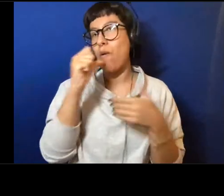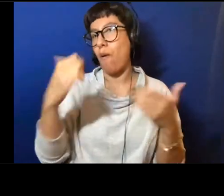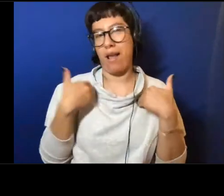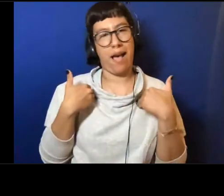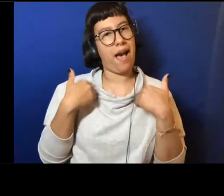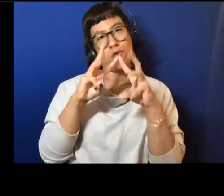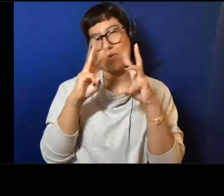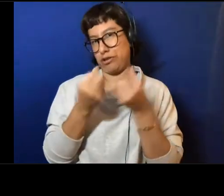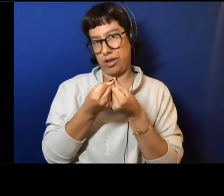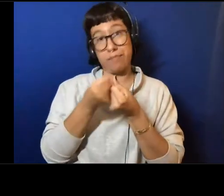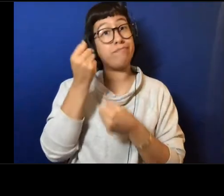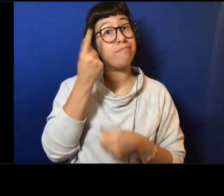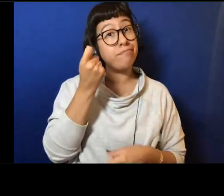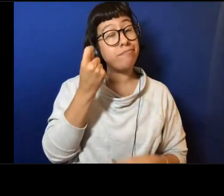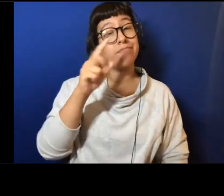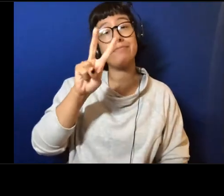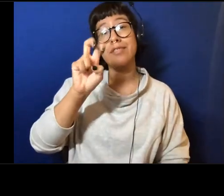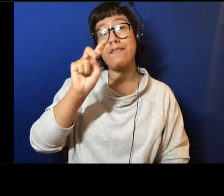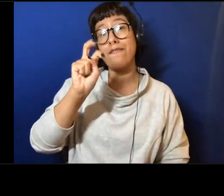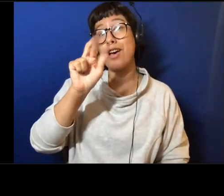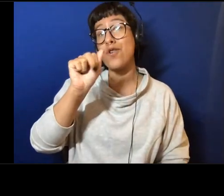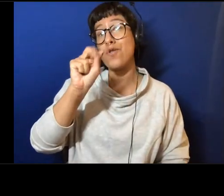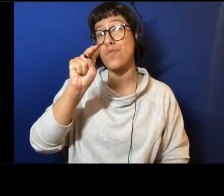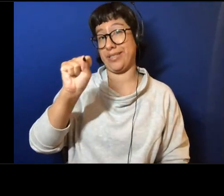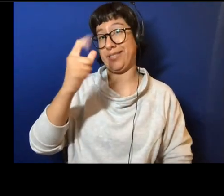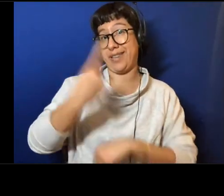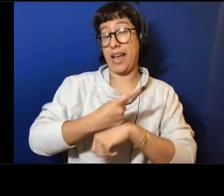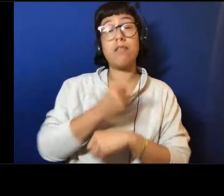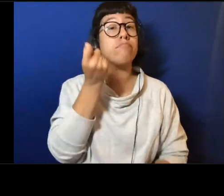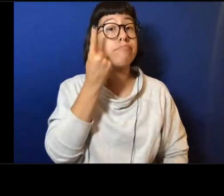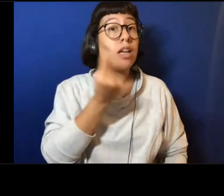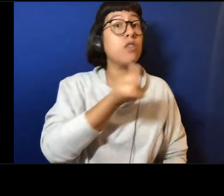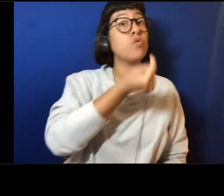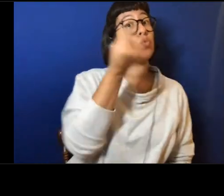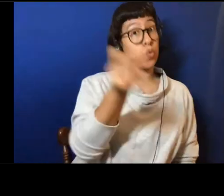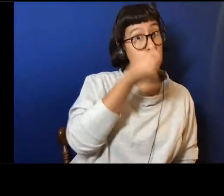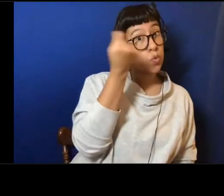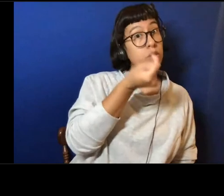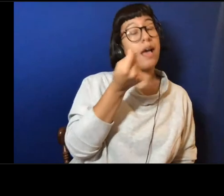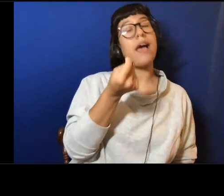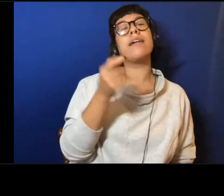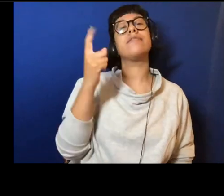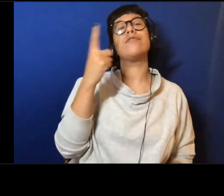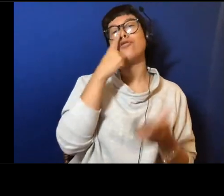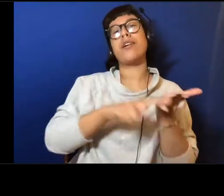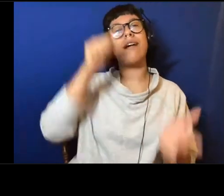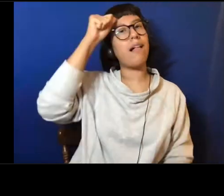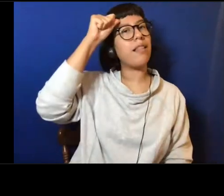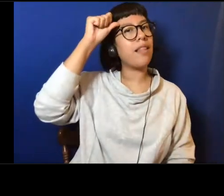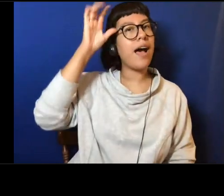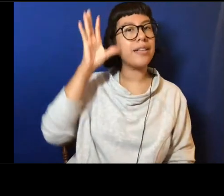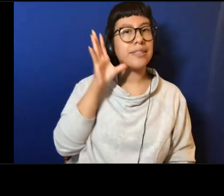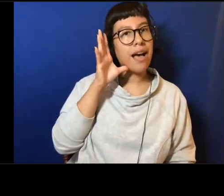because it's Veteran's Day, but on Tuesday you can go to our NOAA Live Alaska, our sister program and they're talking about tsunamis,